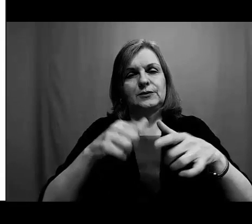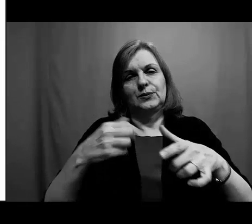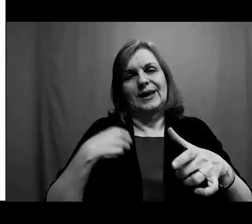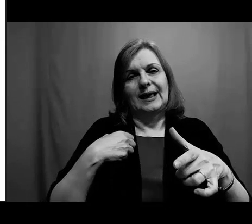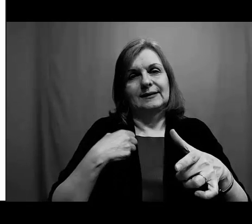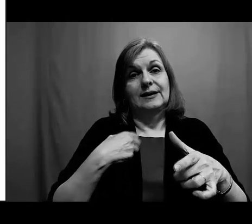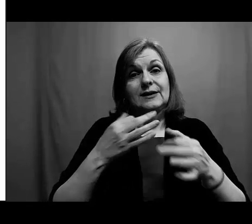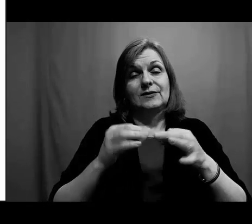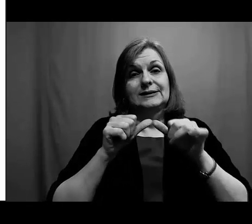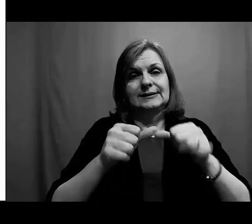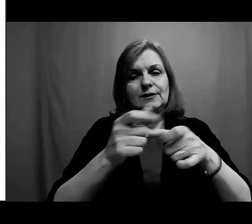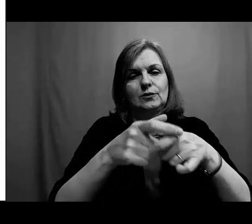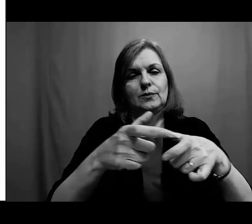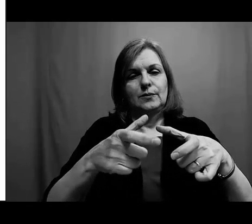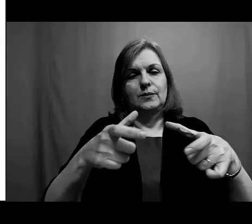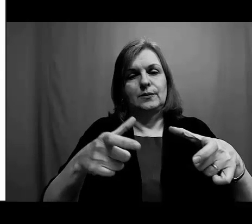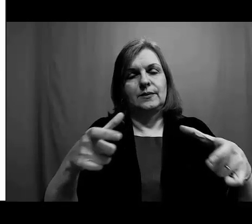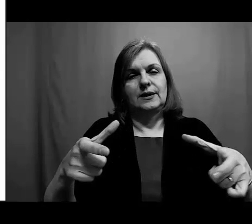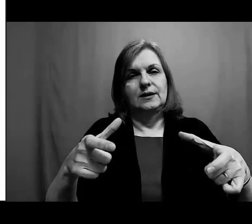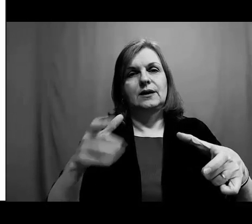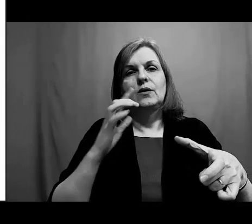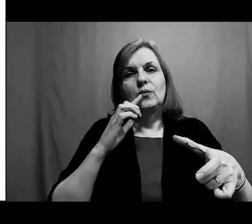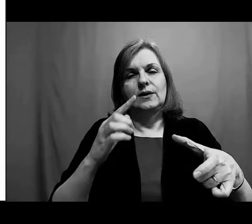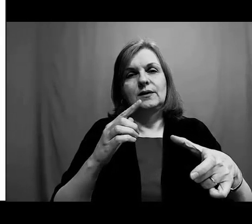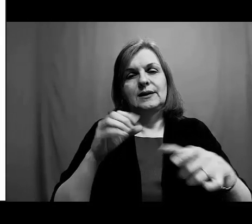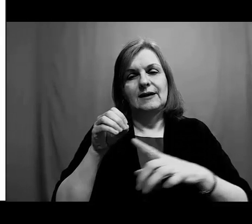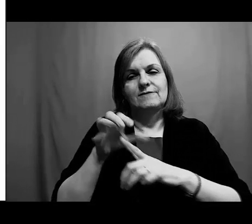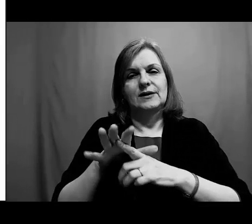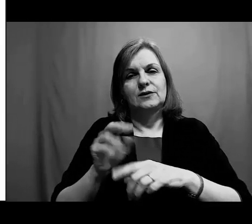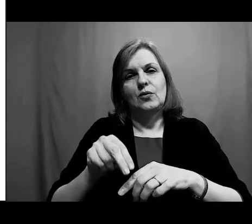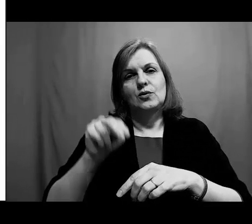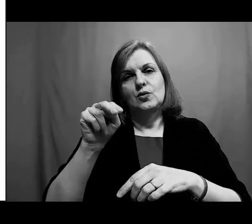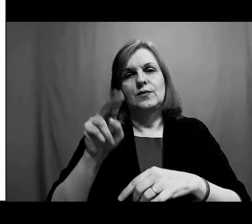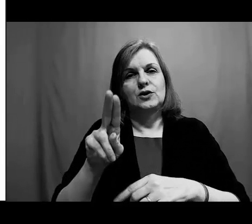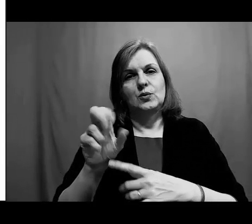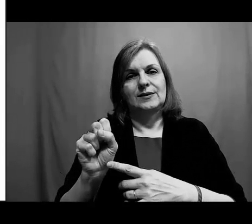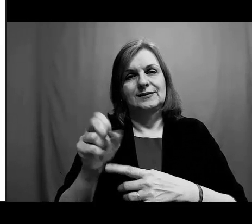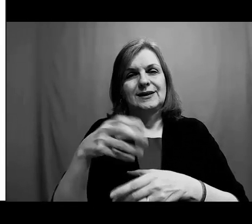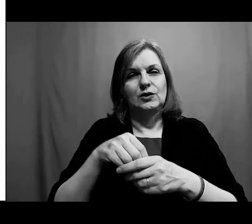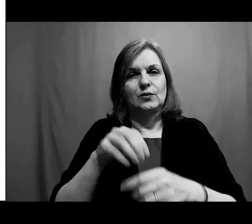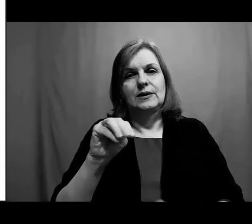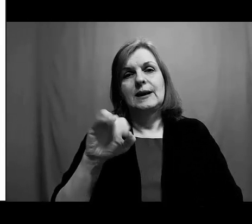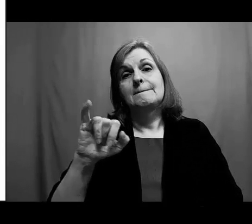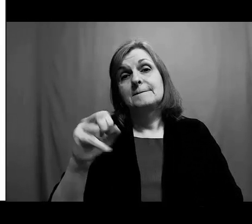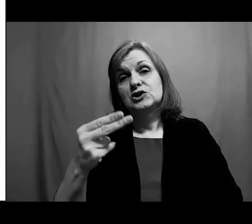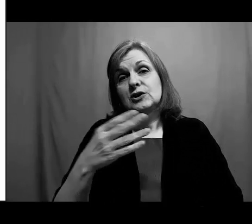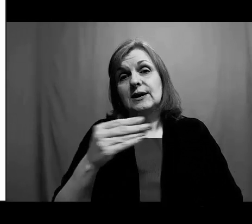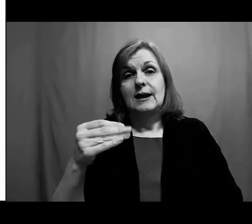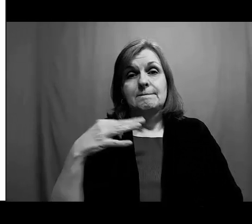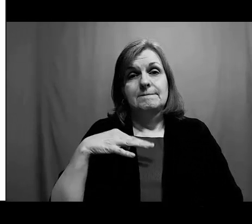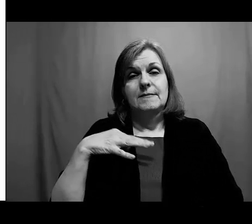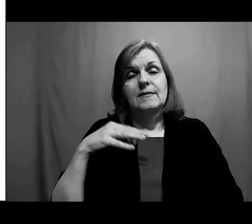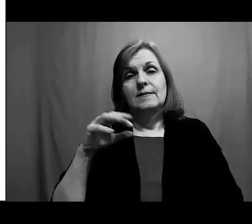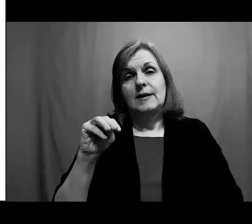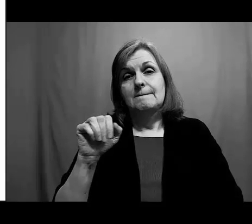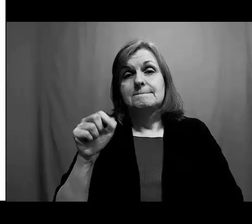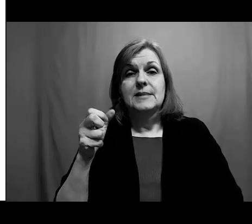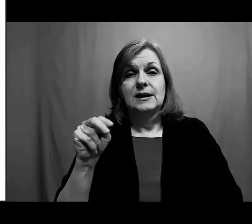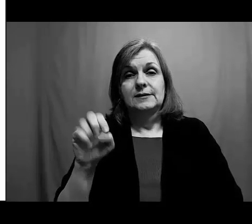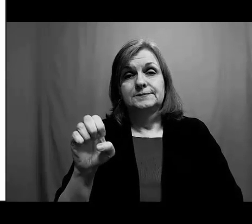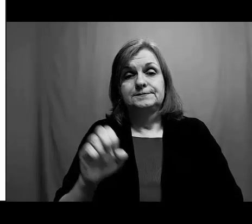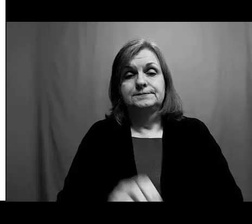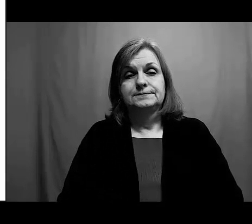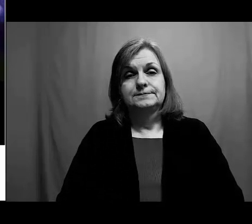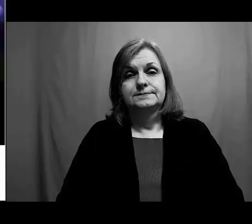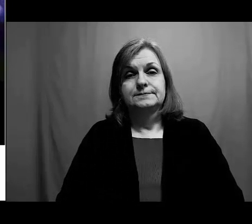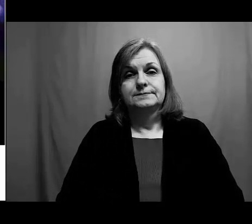and if it continues at its current rate will actually extended through the northern U.S. including Michigan and Maine